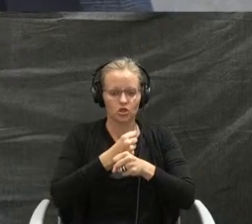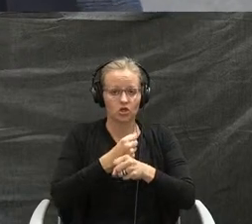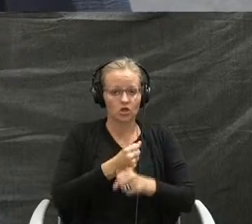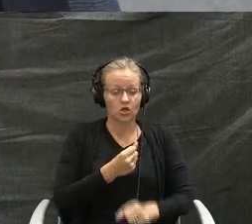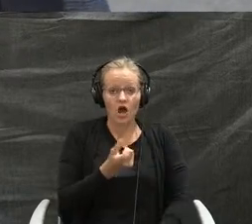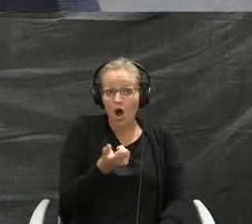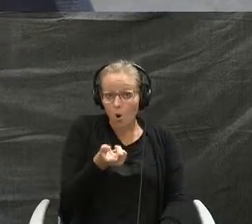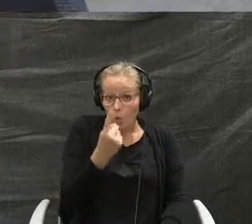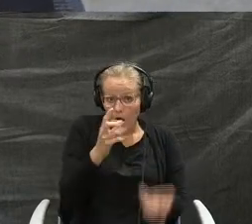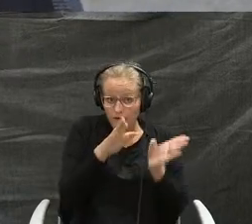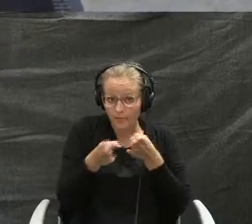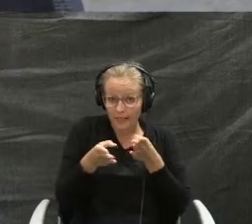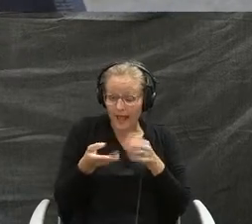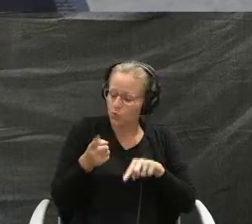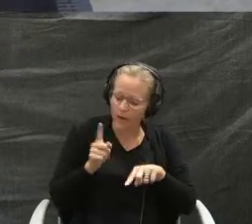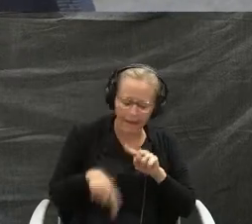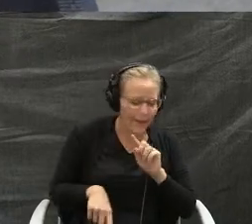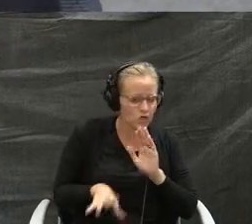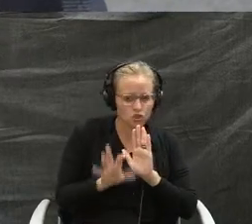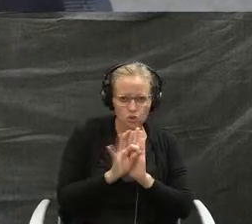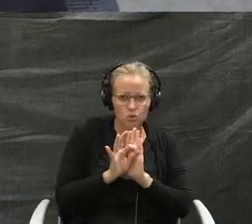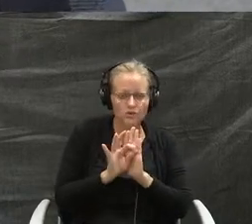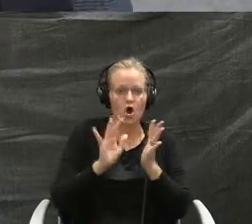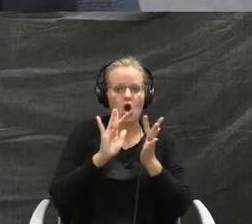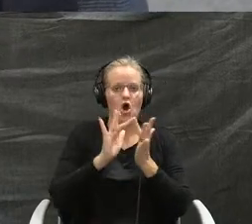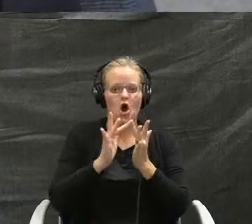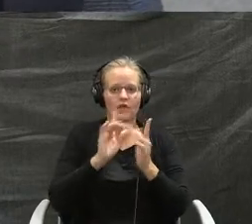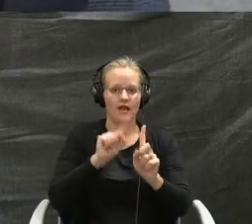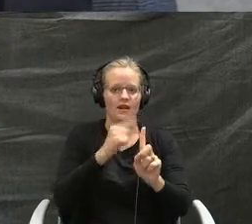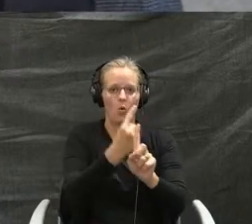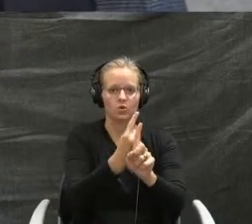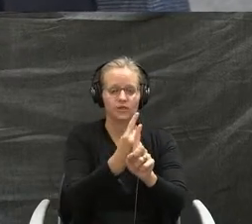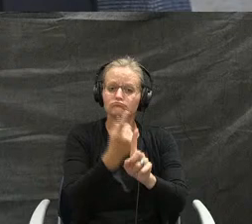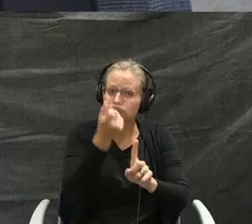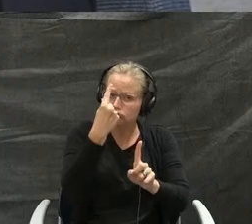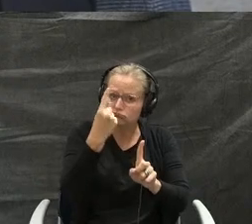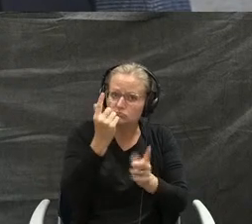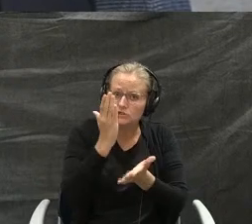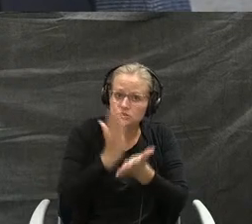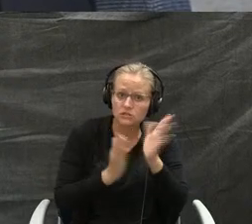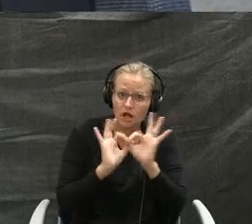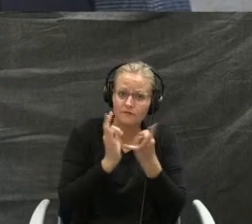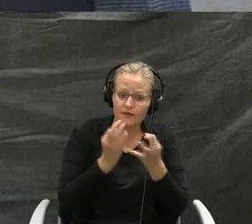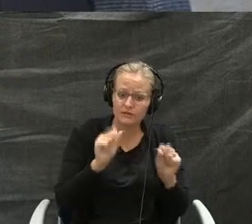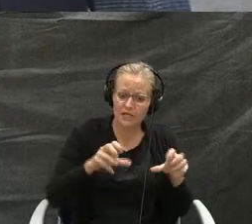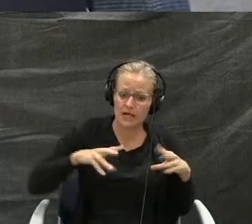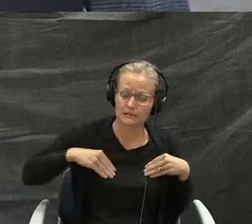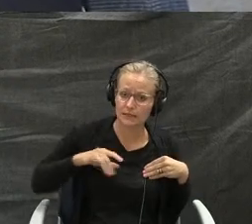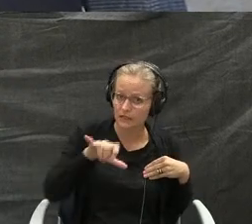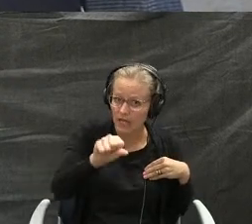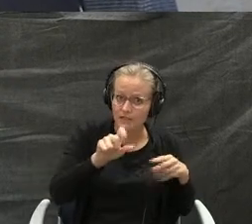online only plan. Although this may serve as an option to accommodate certain families, this plan is not innovative. It